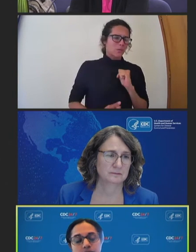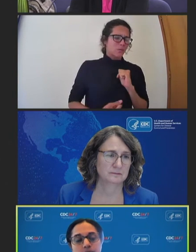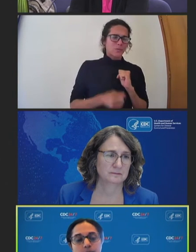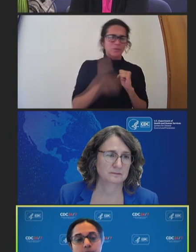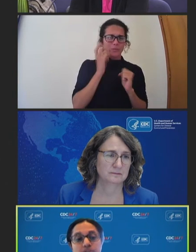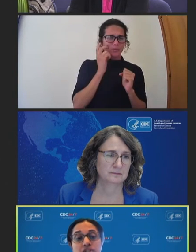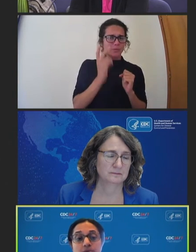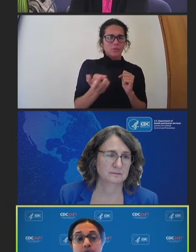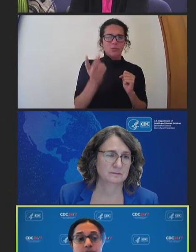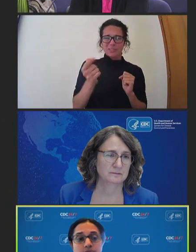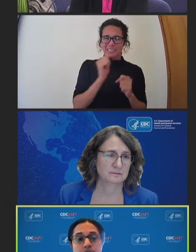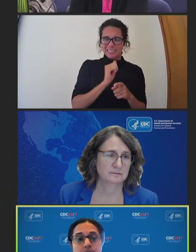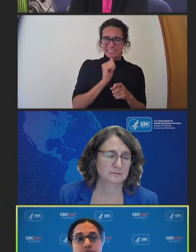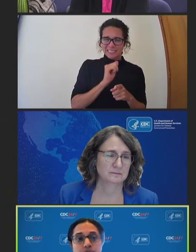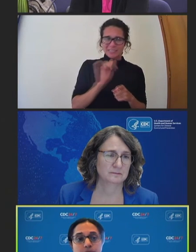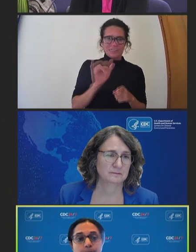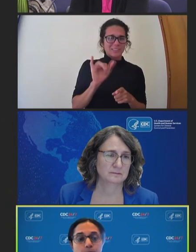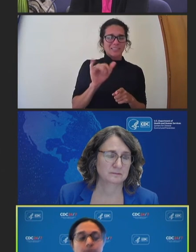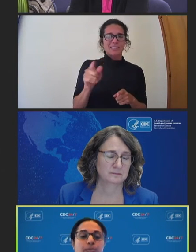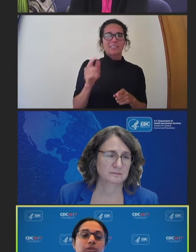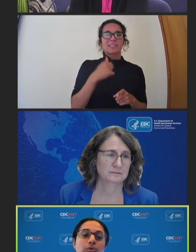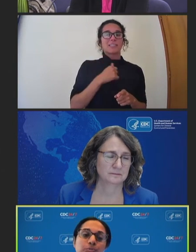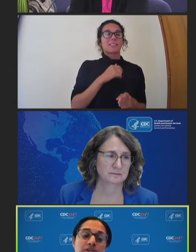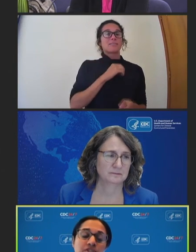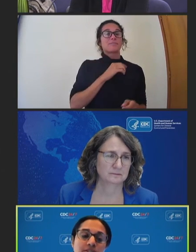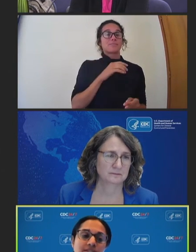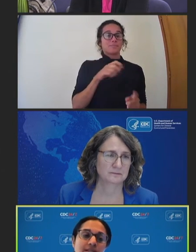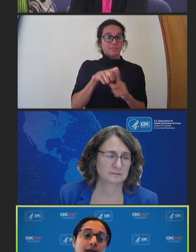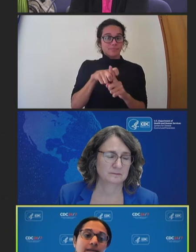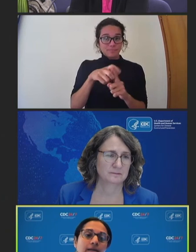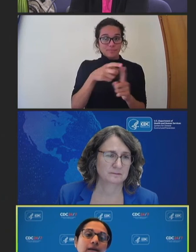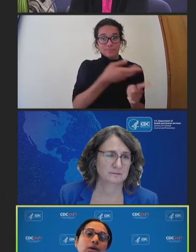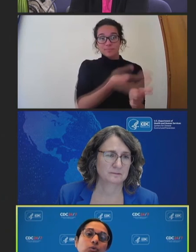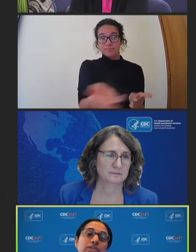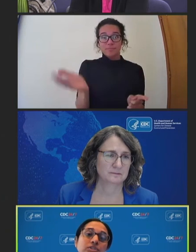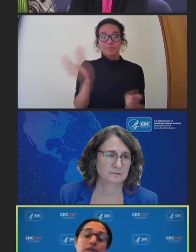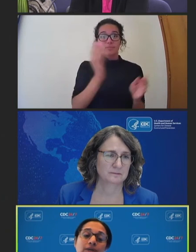And so, reaching those individuals is really important. But those patients aside, we still have